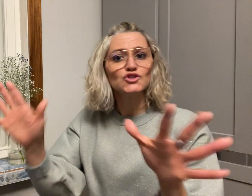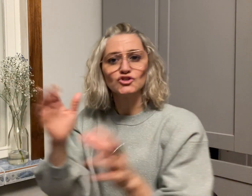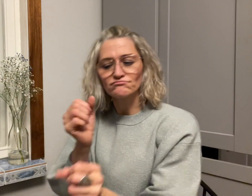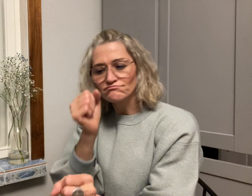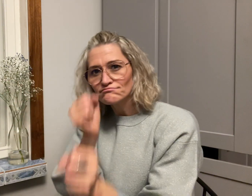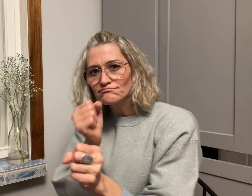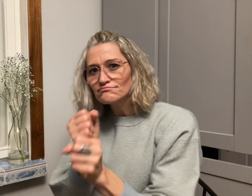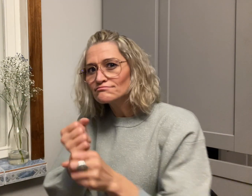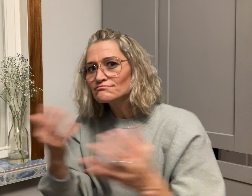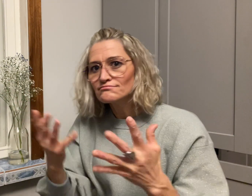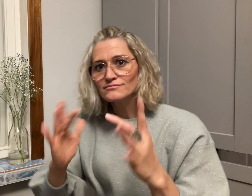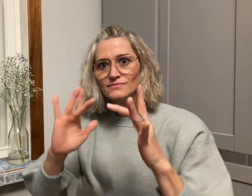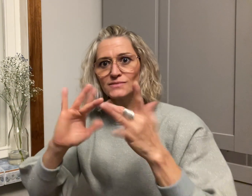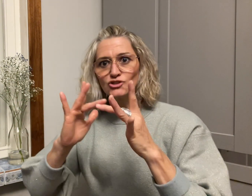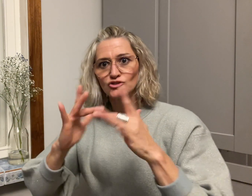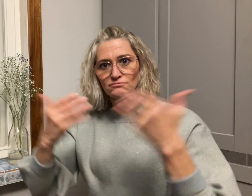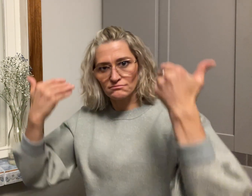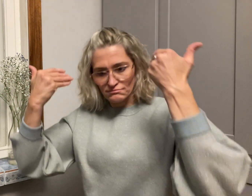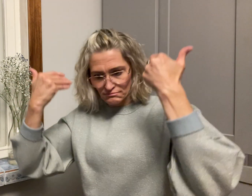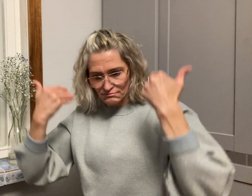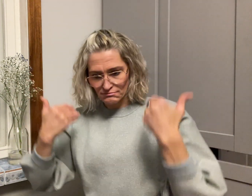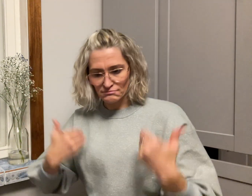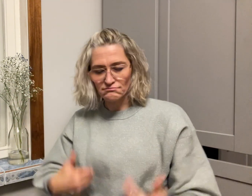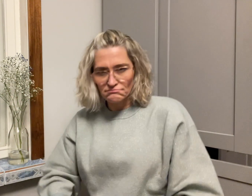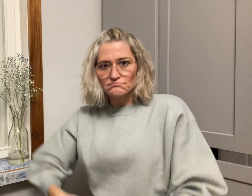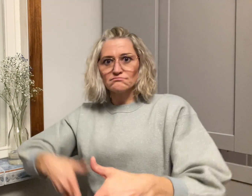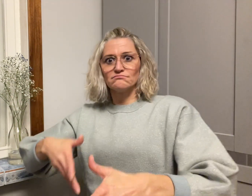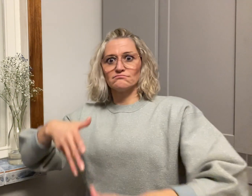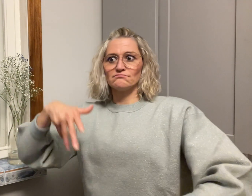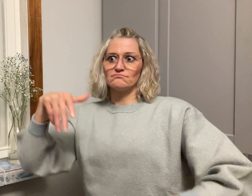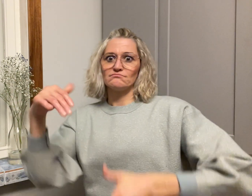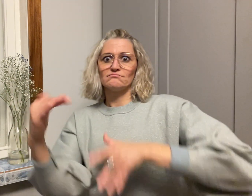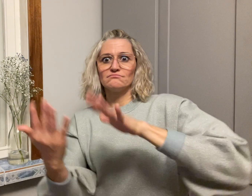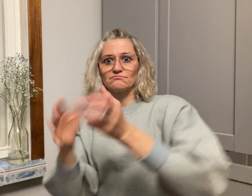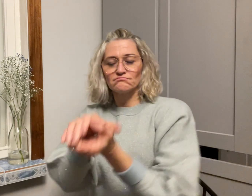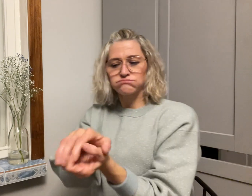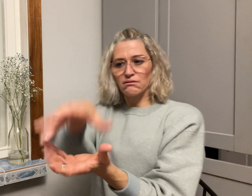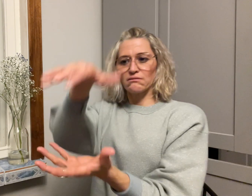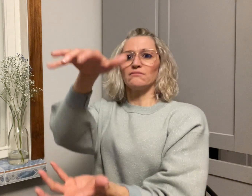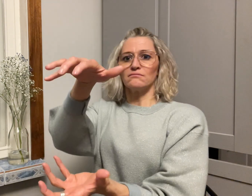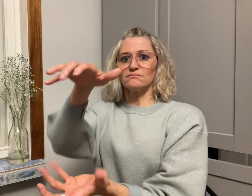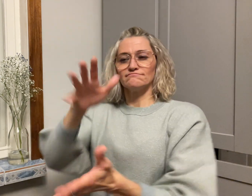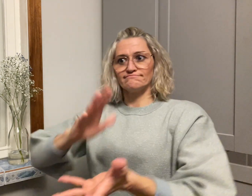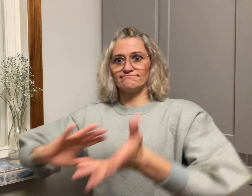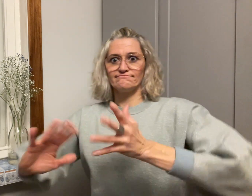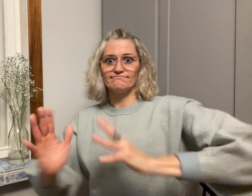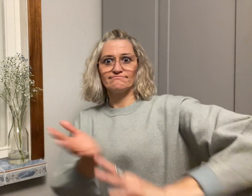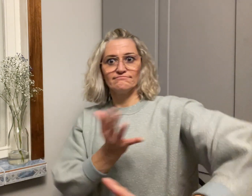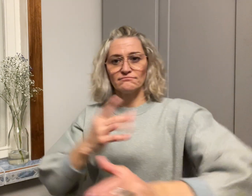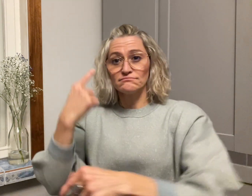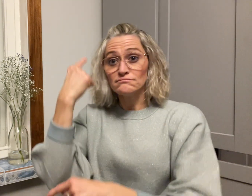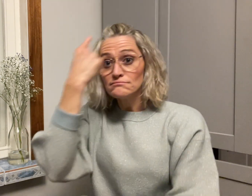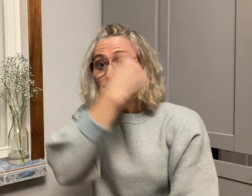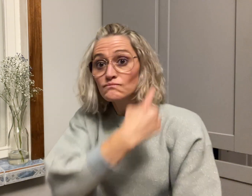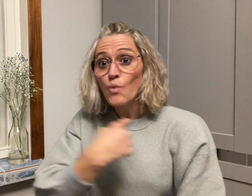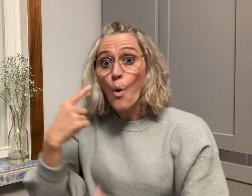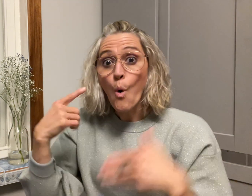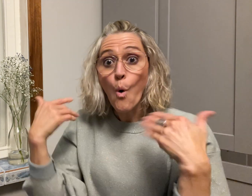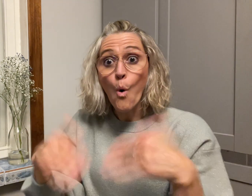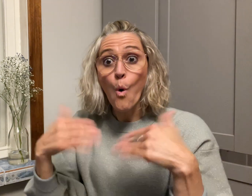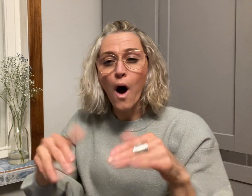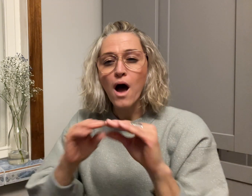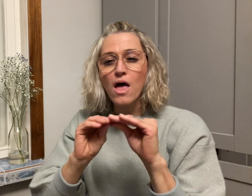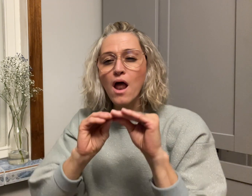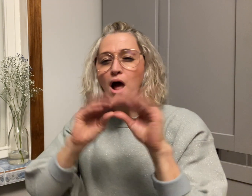They have created digital humans, avatars with high-fidelity